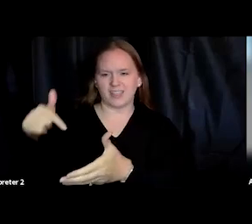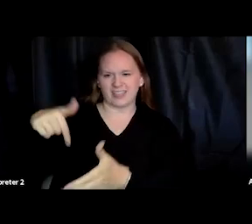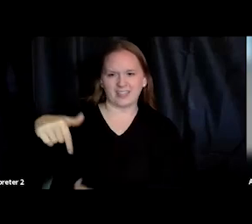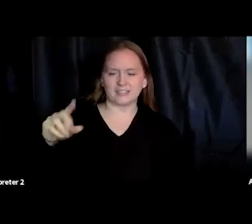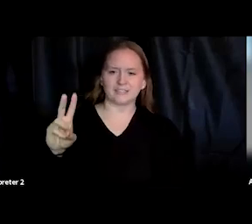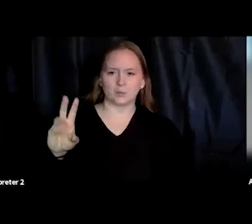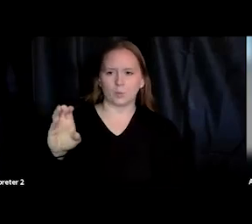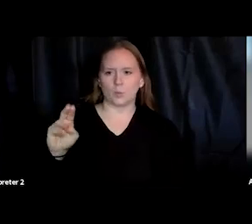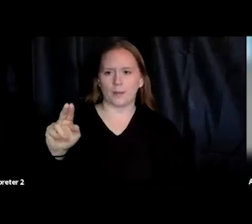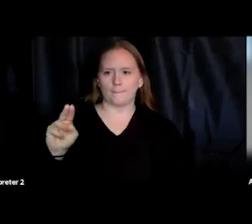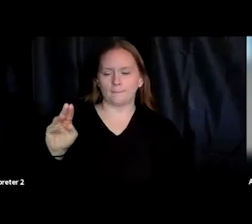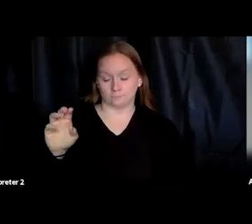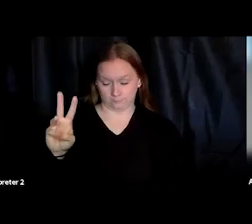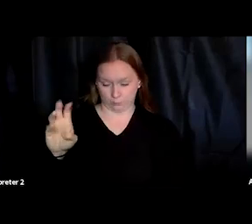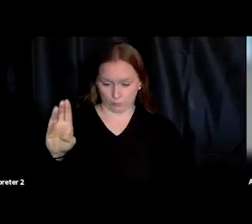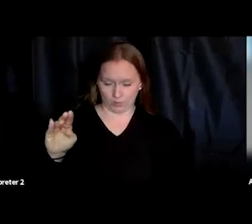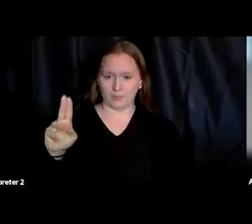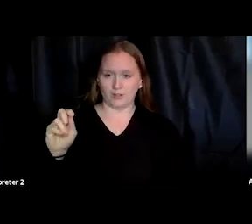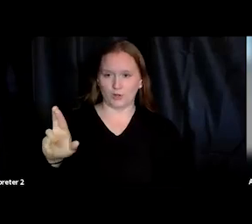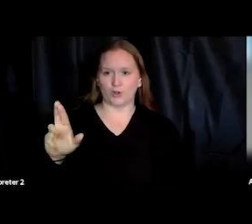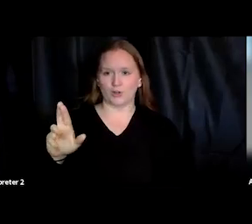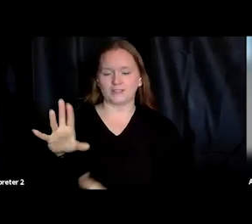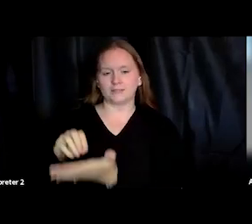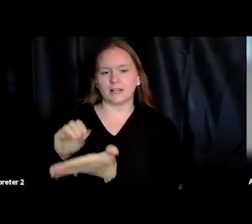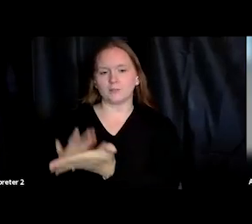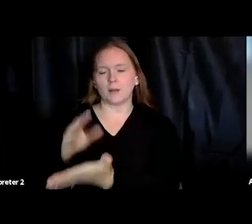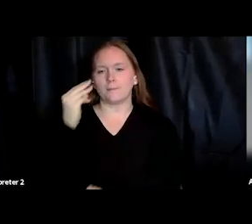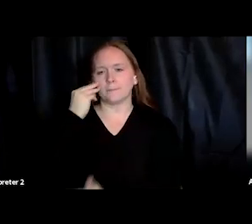is documenting mental health impairments with applicants.